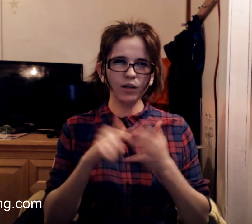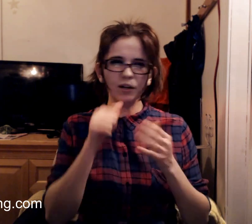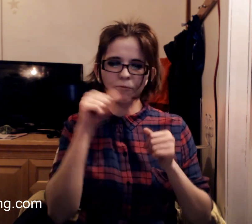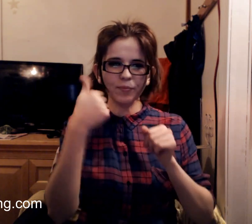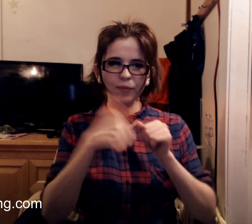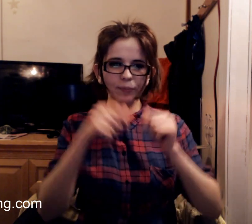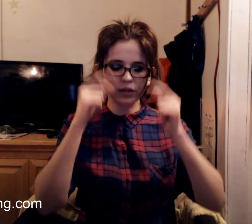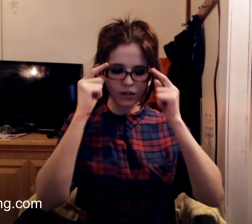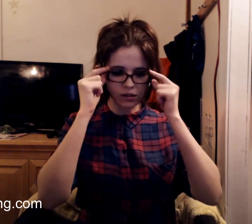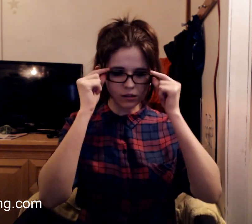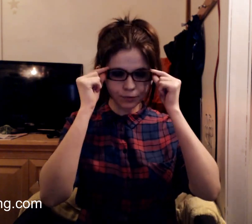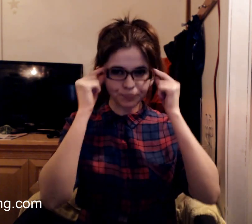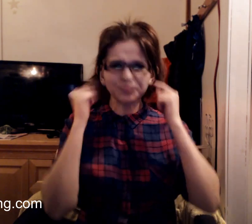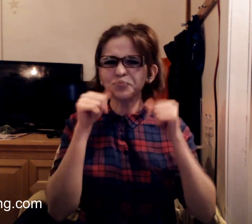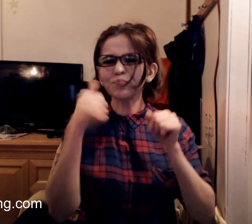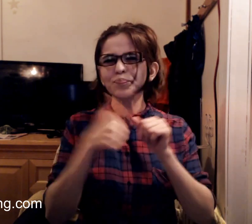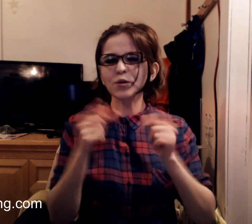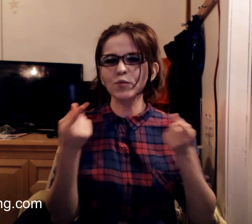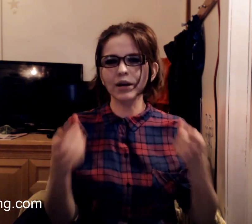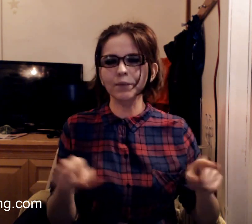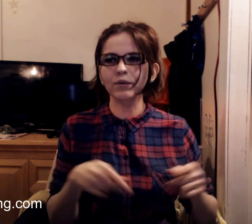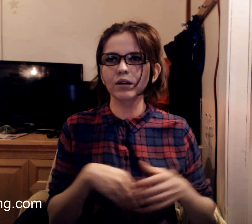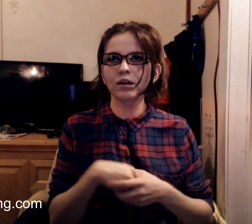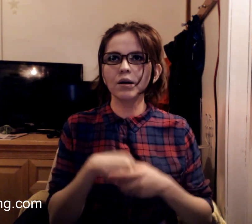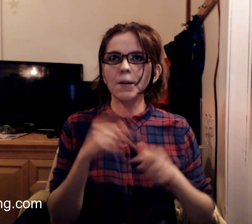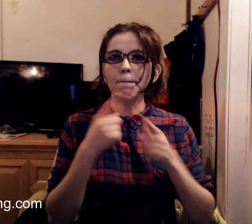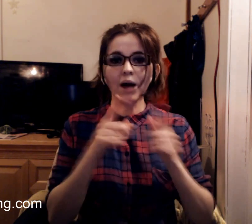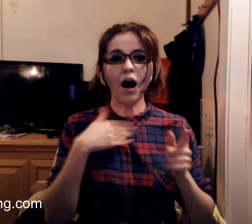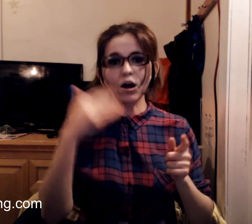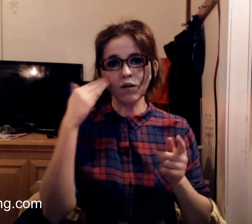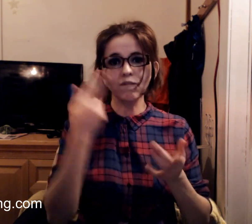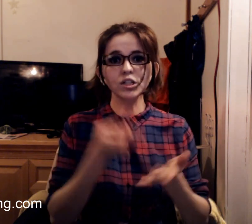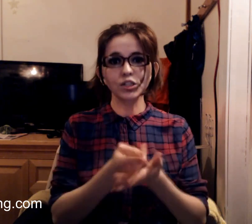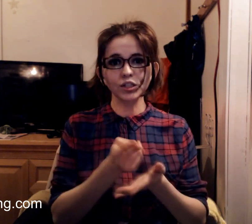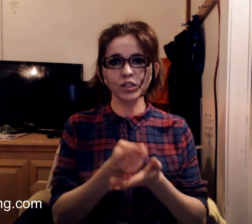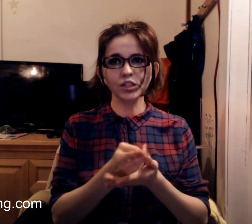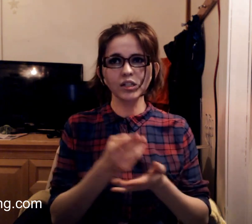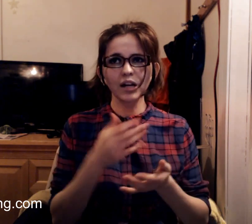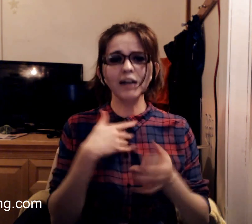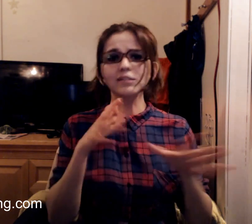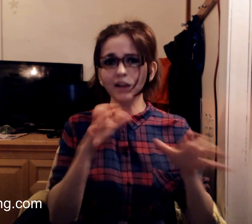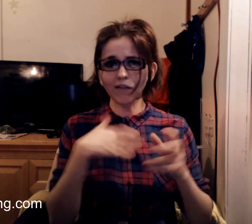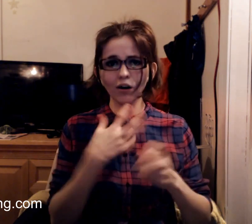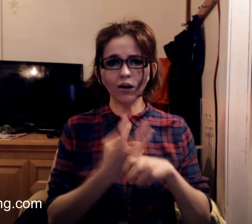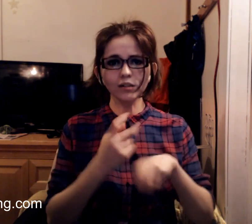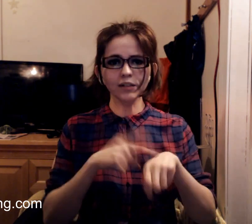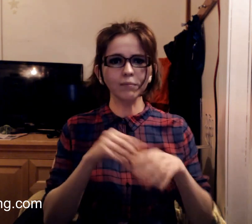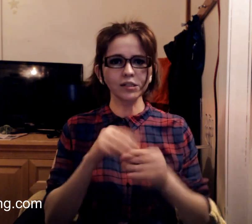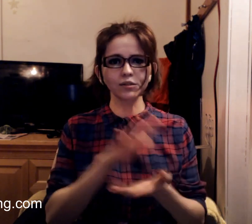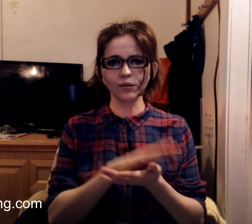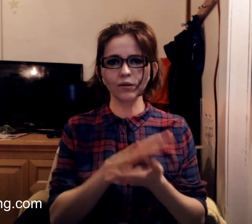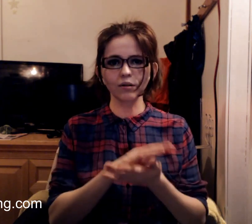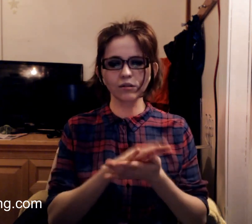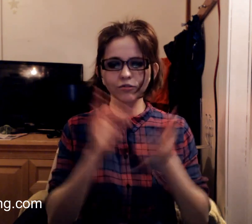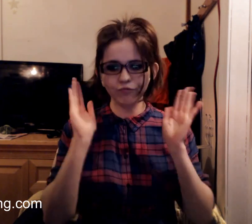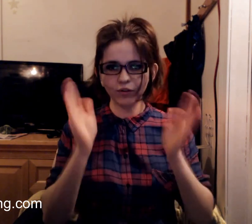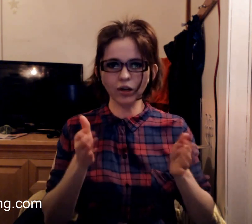What else? I don't remember. I don't remember what happened but I know for sure I did have a hard time at school with focusing.